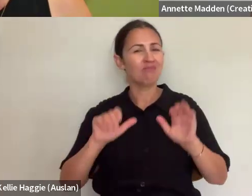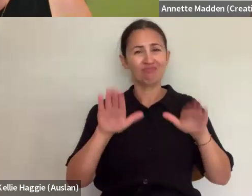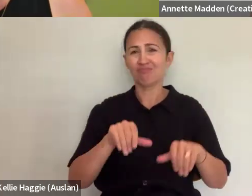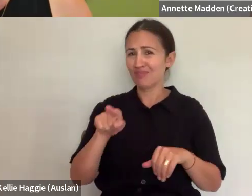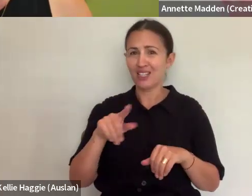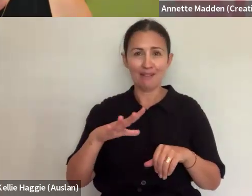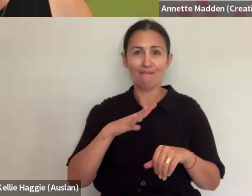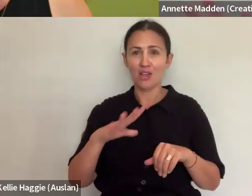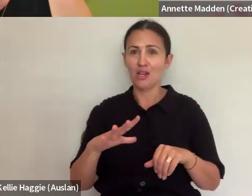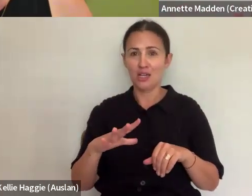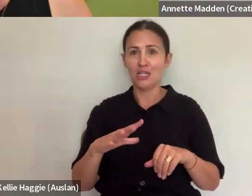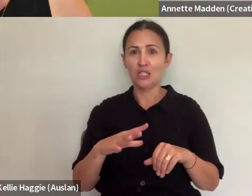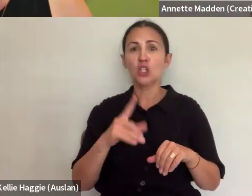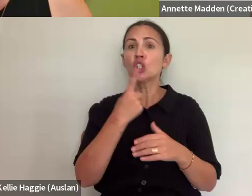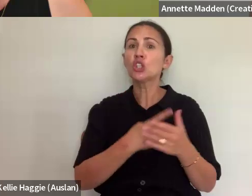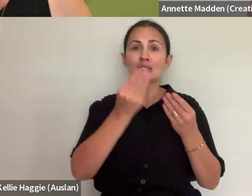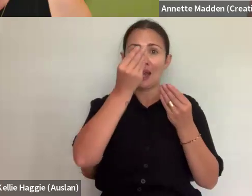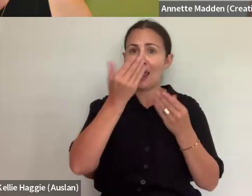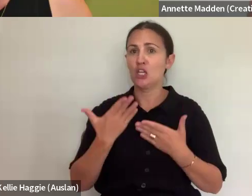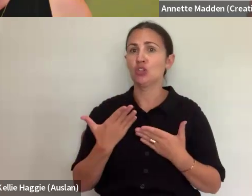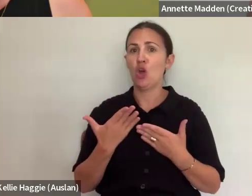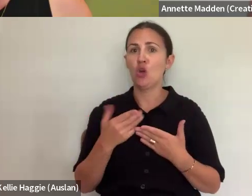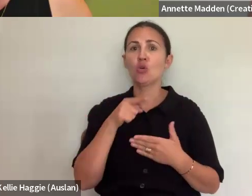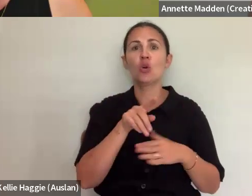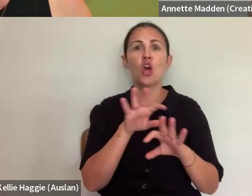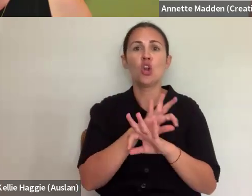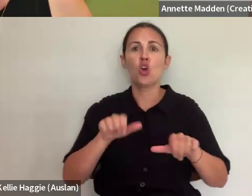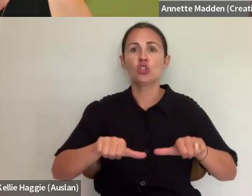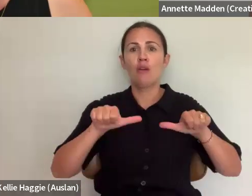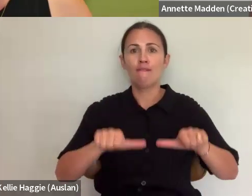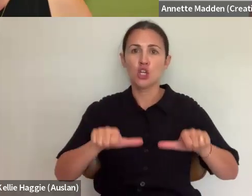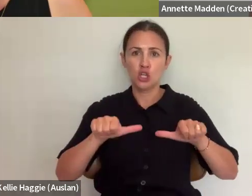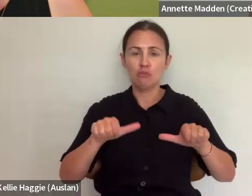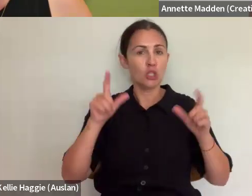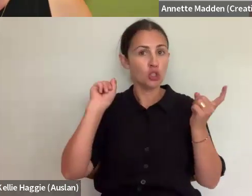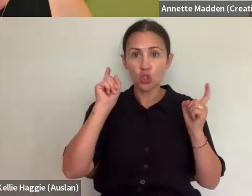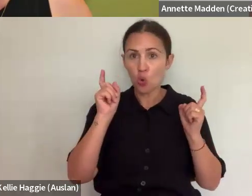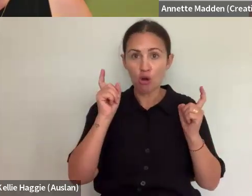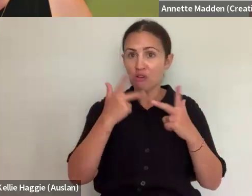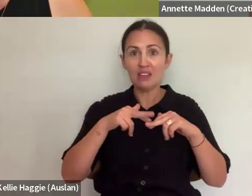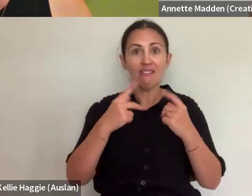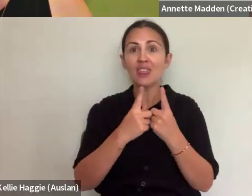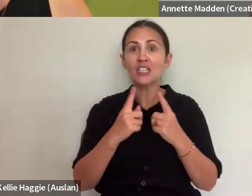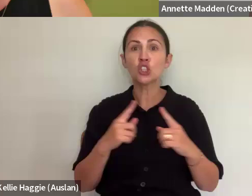, we know that things are often in process, and we know that there are other timelines at